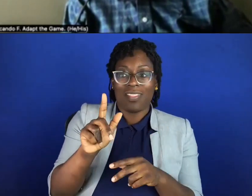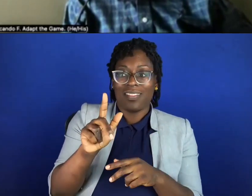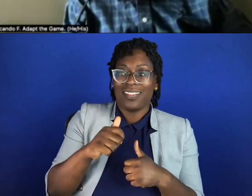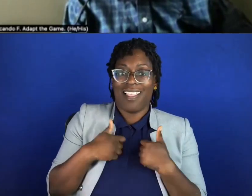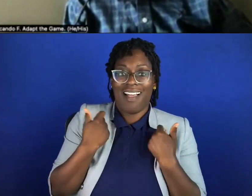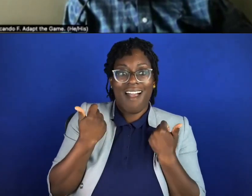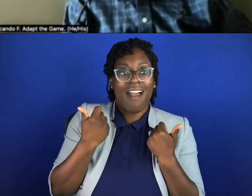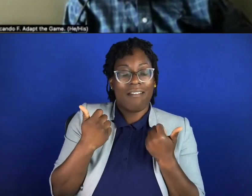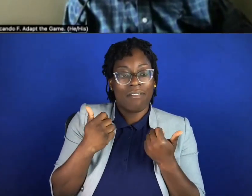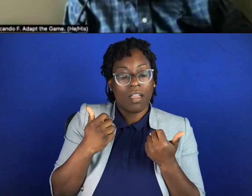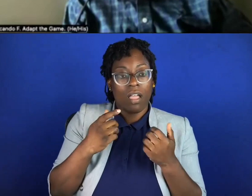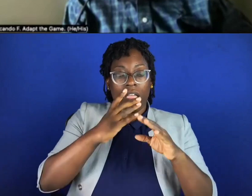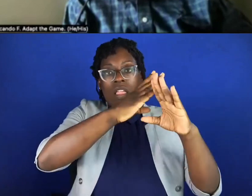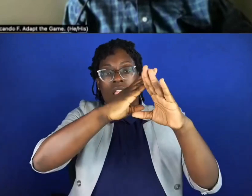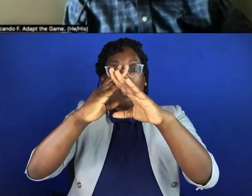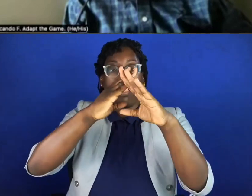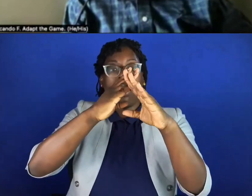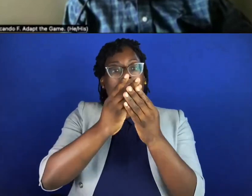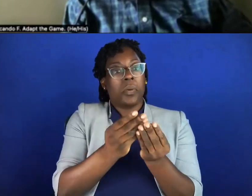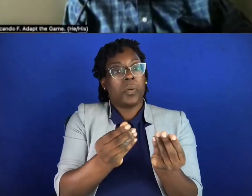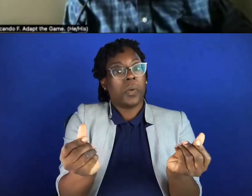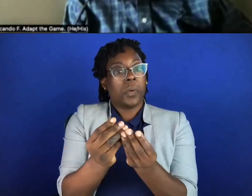lives easier.